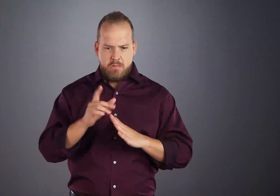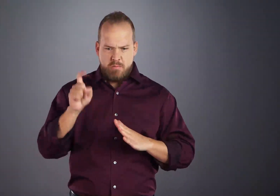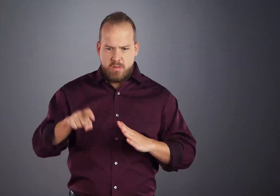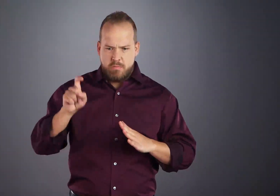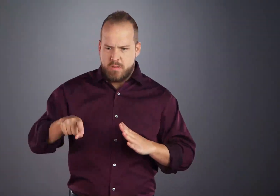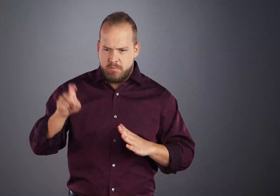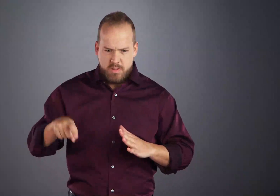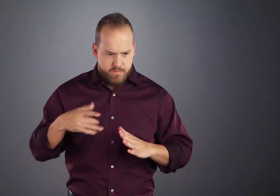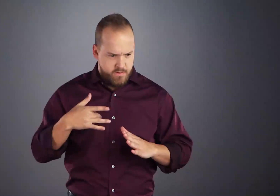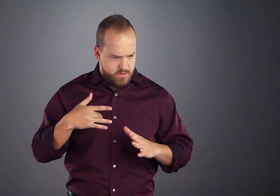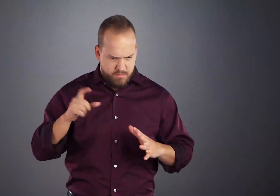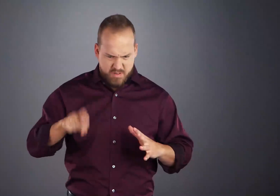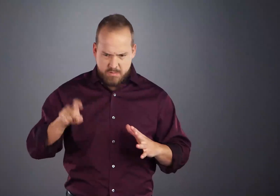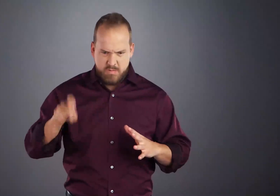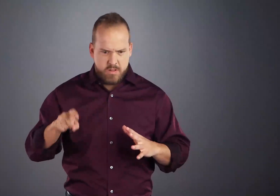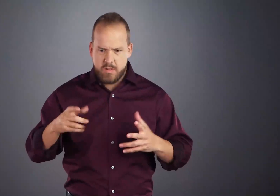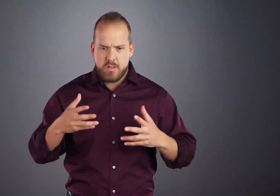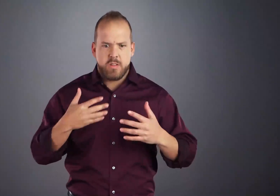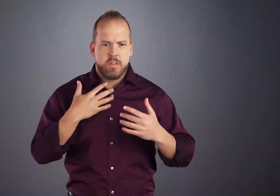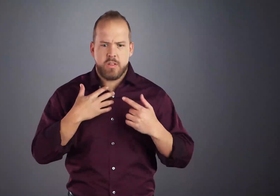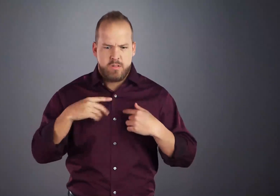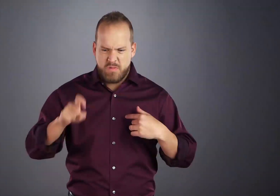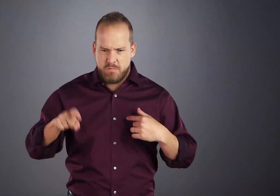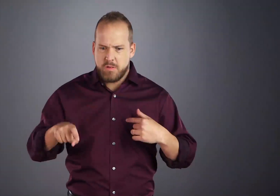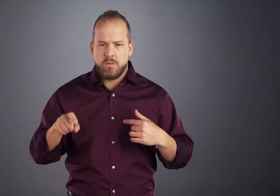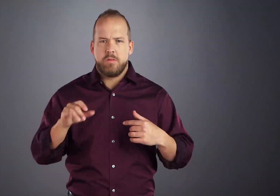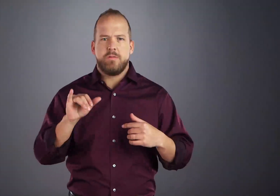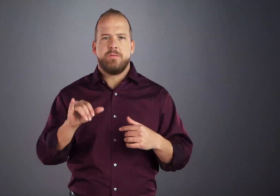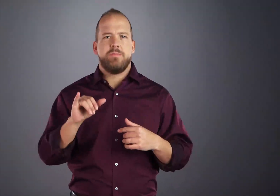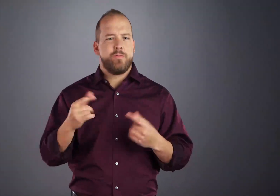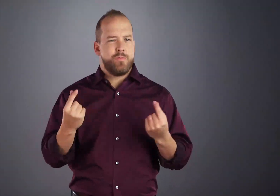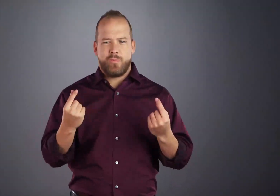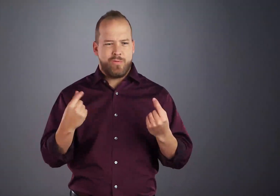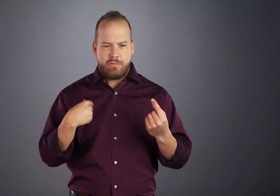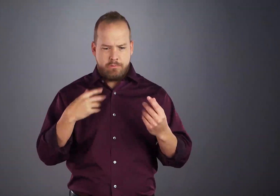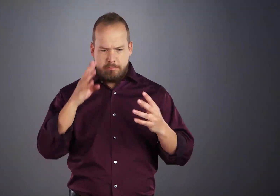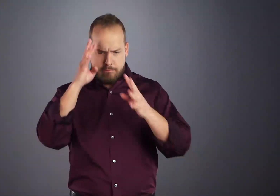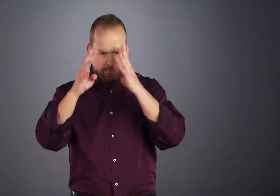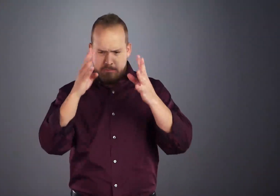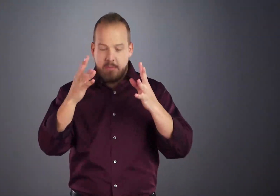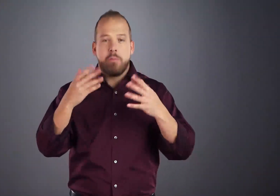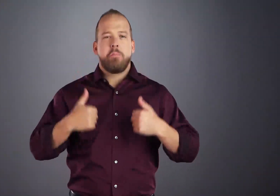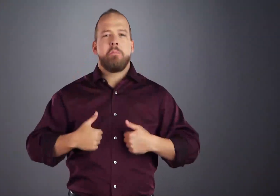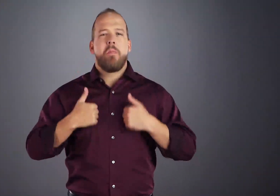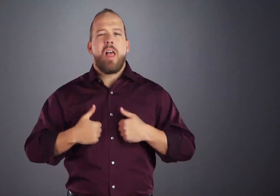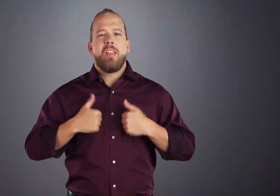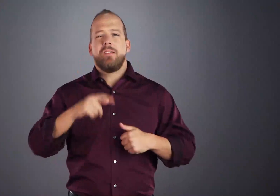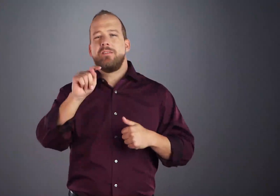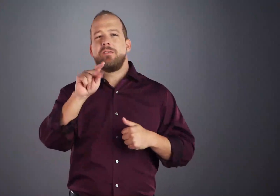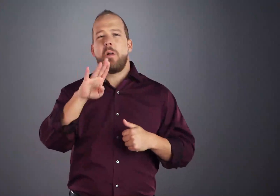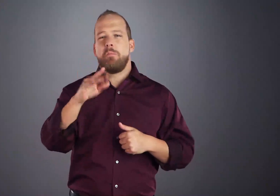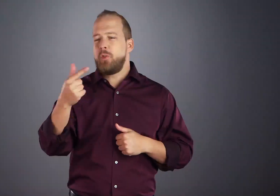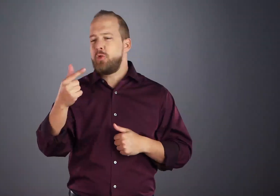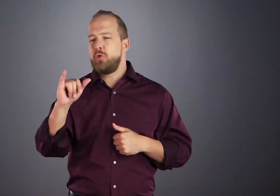"Bathtub" gin, two bottles a day, and often three, got to be routine.